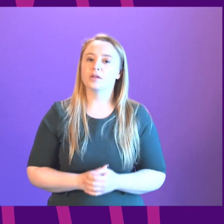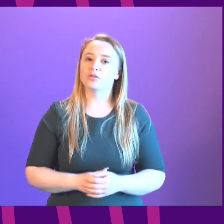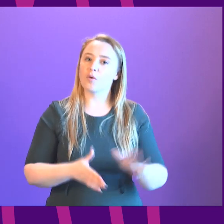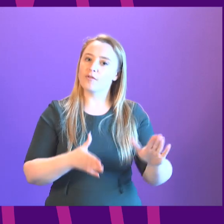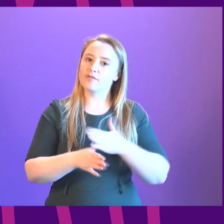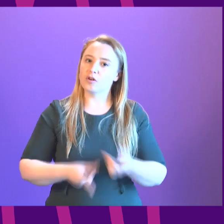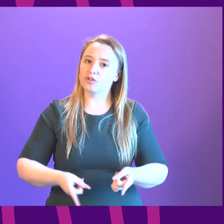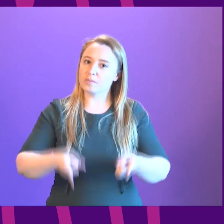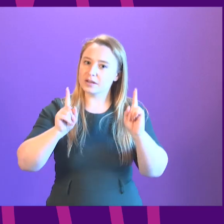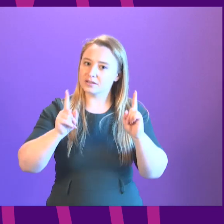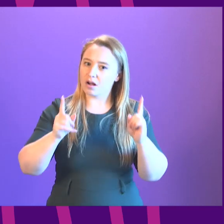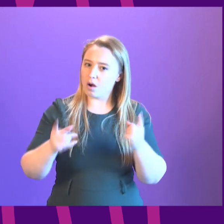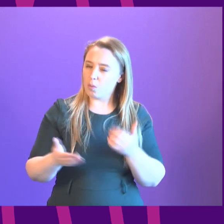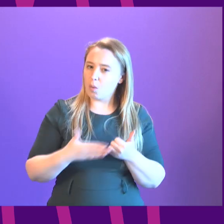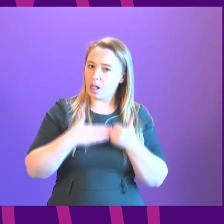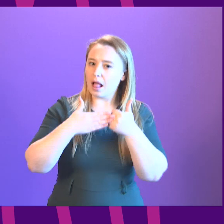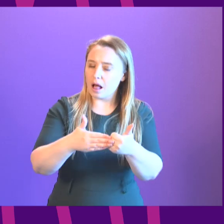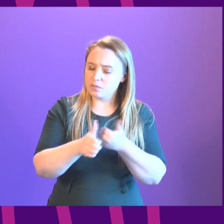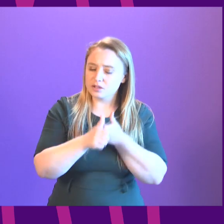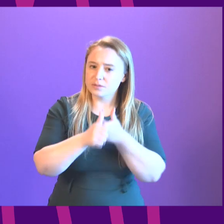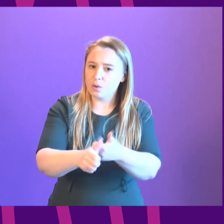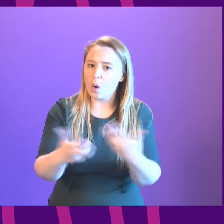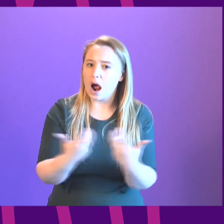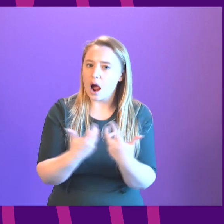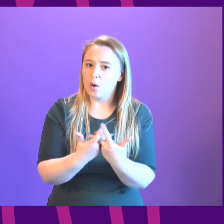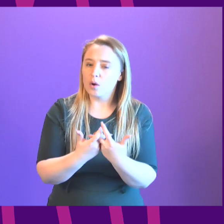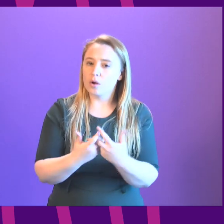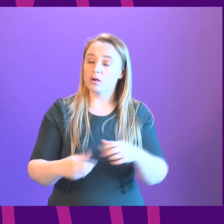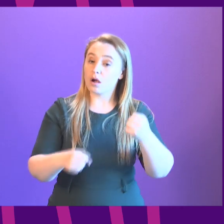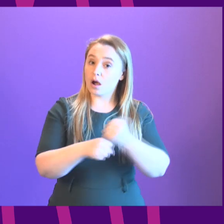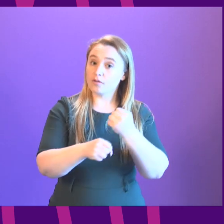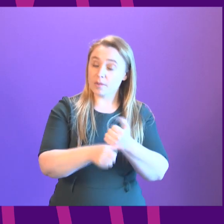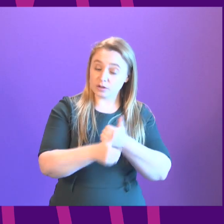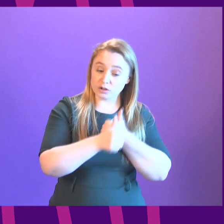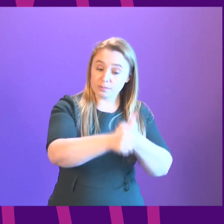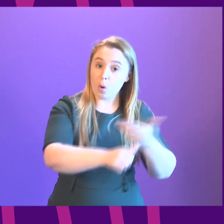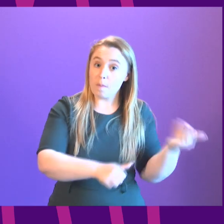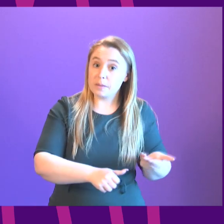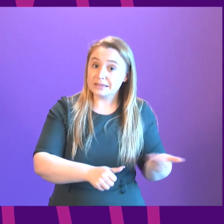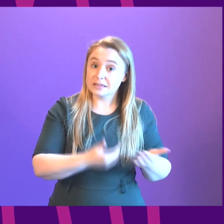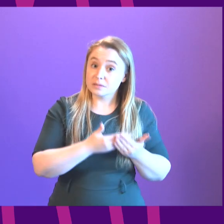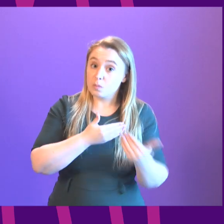in other ways? Will she step up Government support for businesses, workers and families